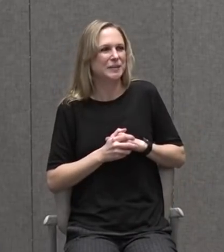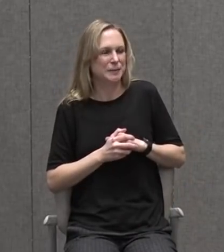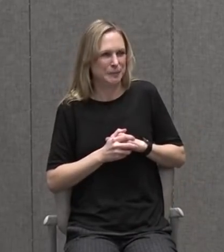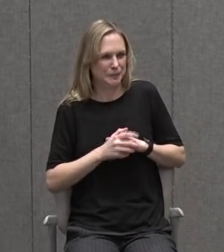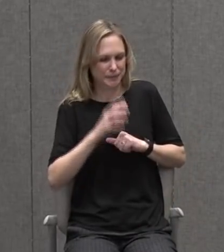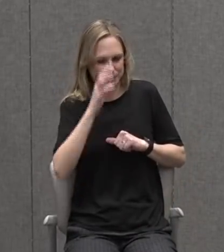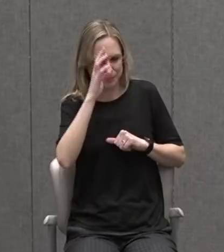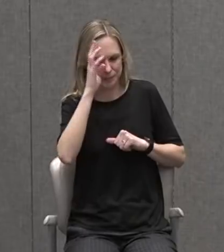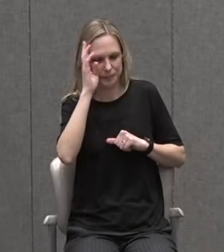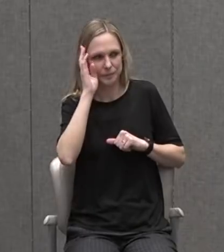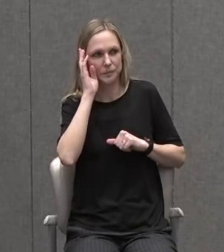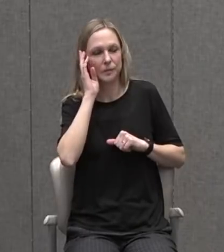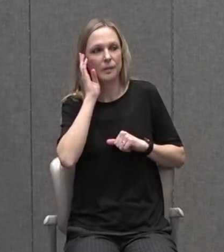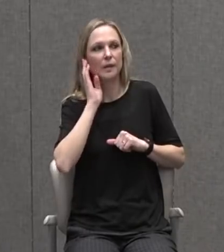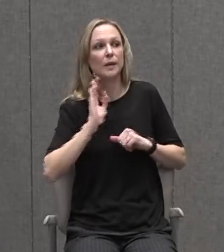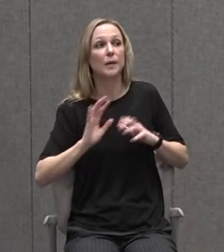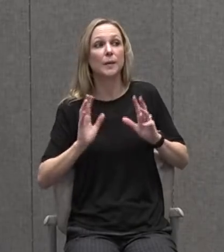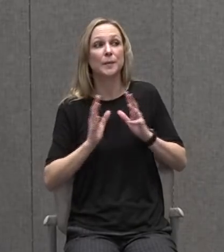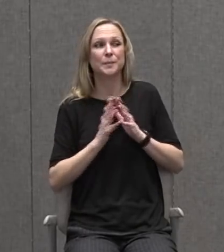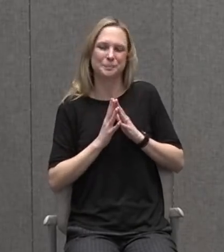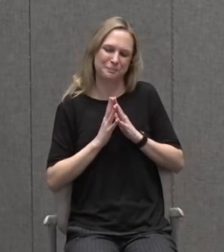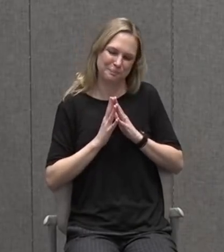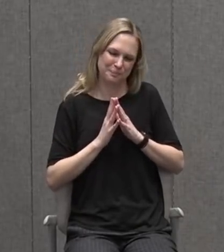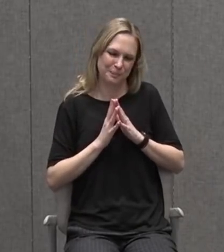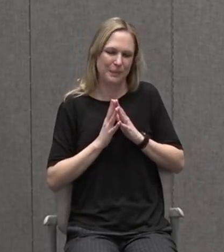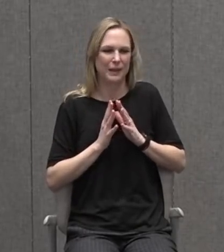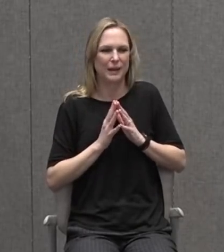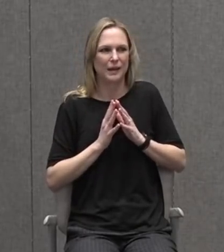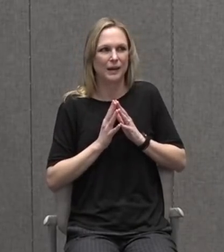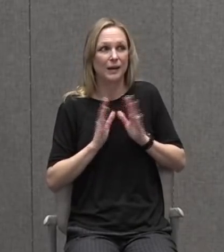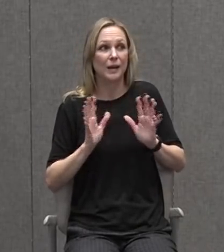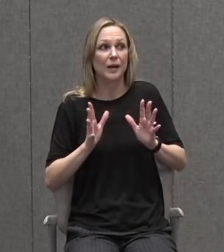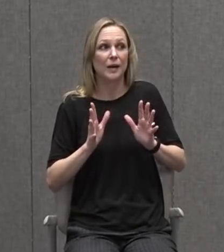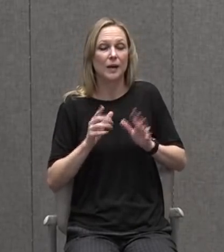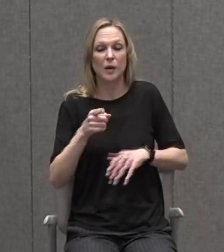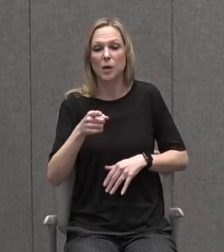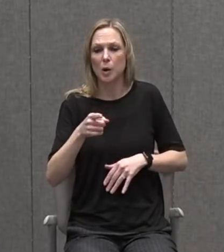With our, we've done this a few times,